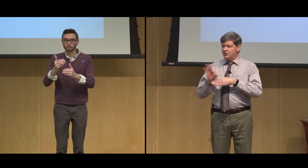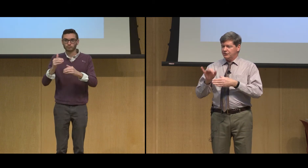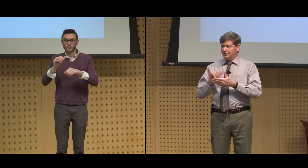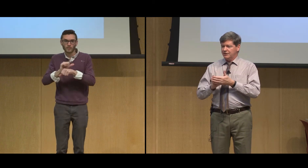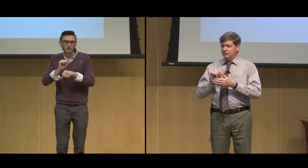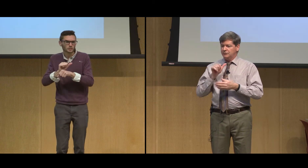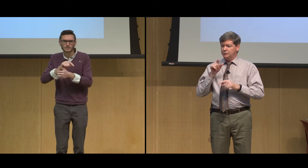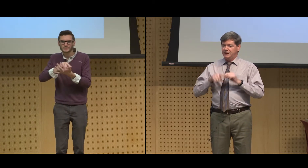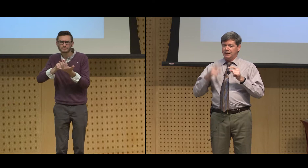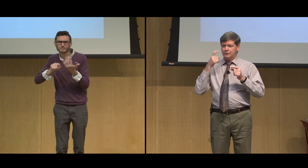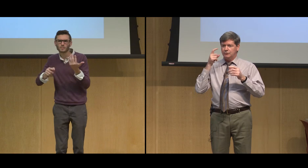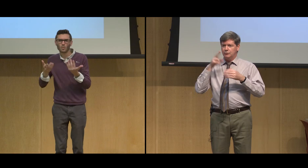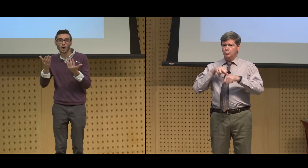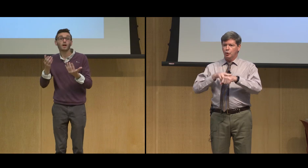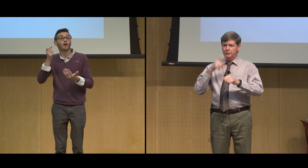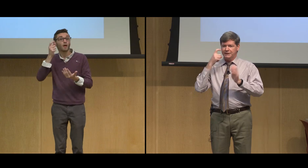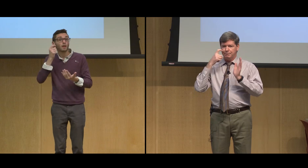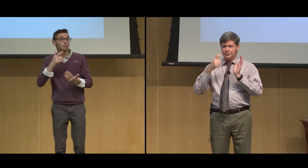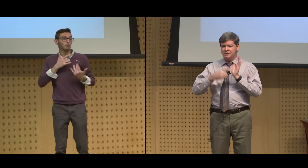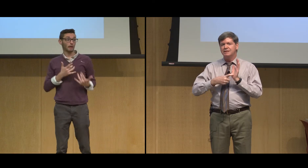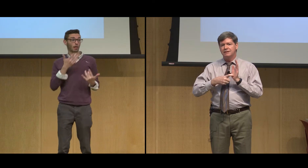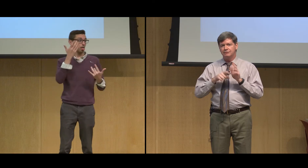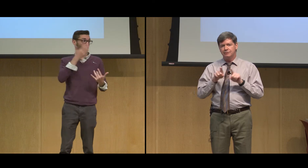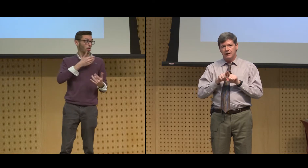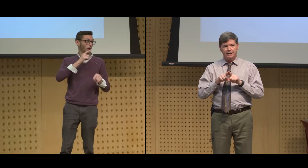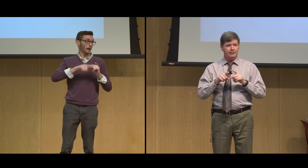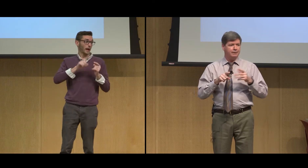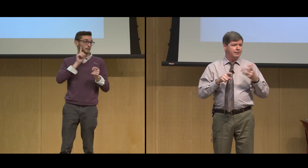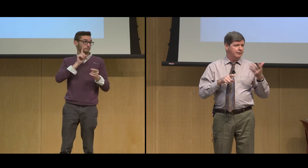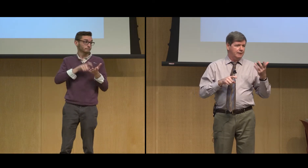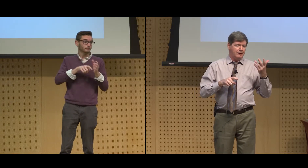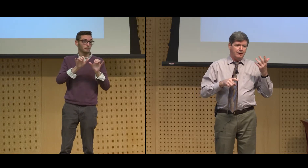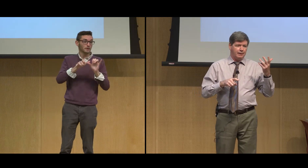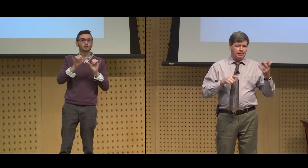of bodily functions that you can't normally perceive,